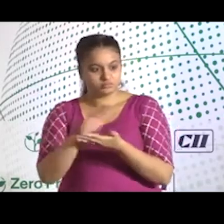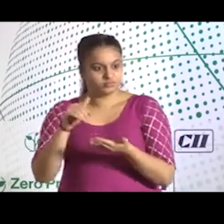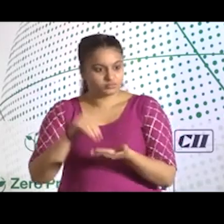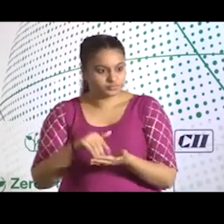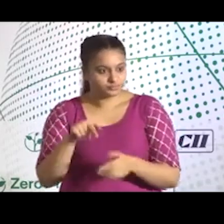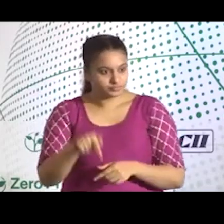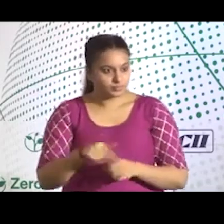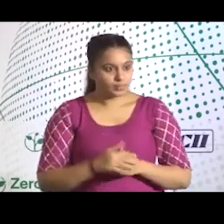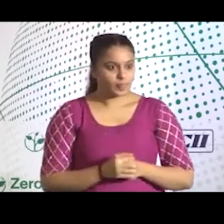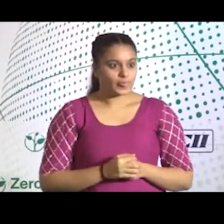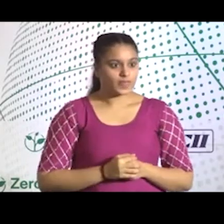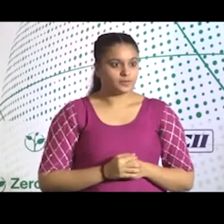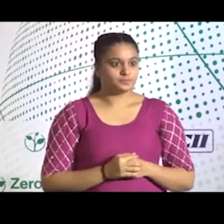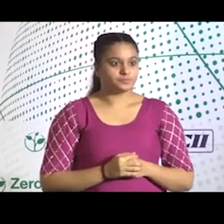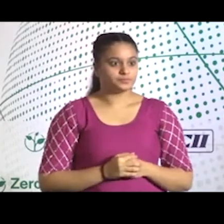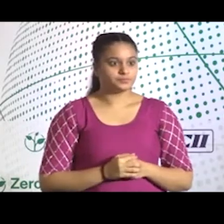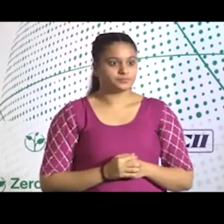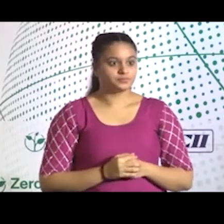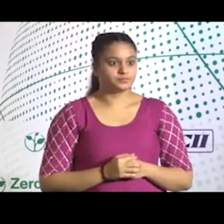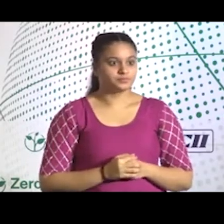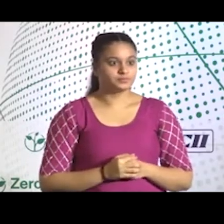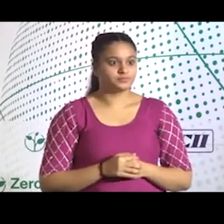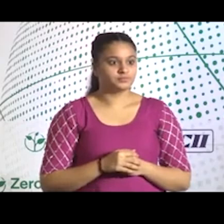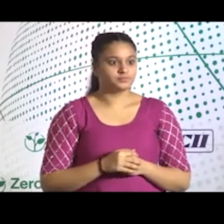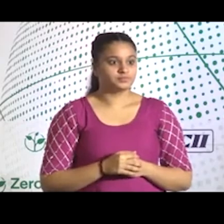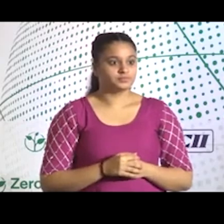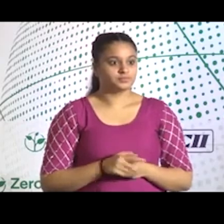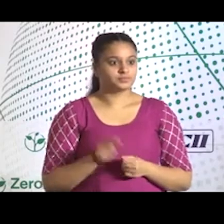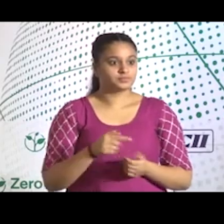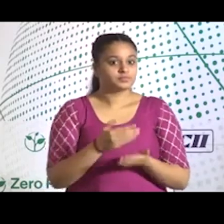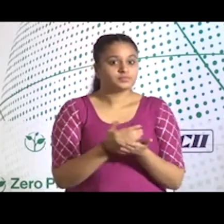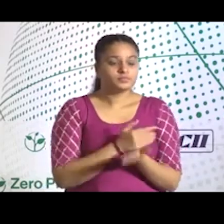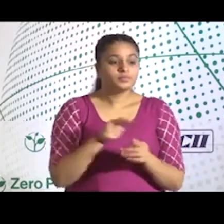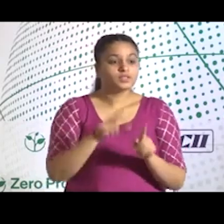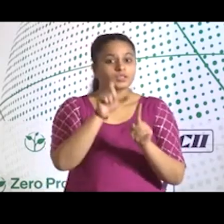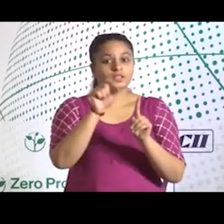is trying to procure, which could be 100% accessible.